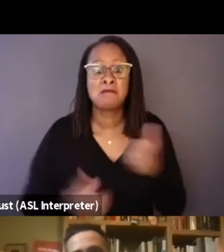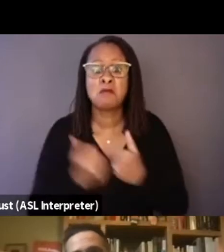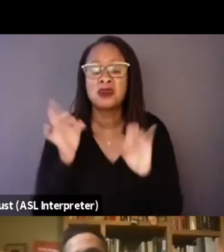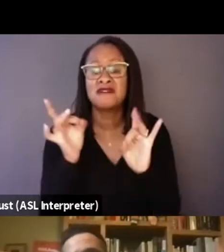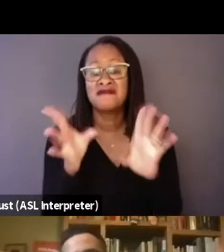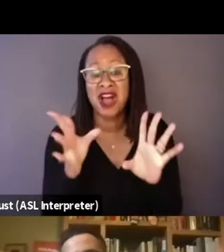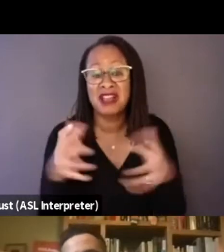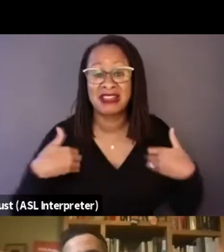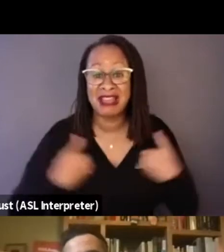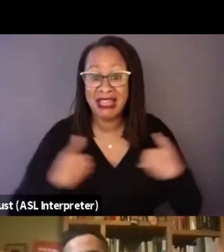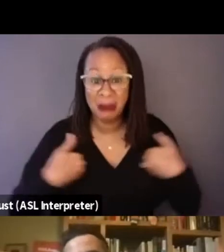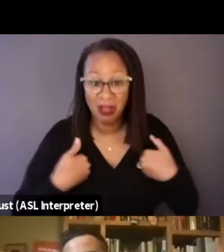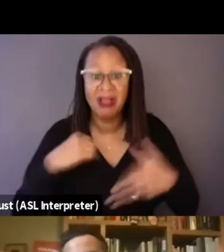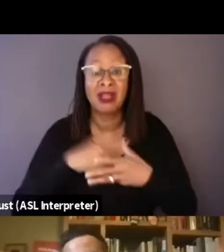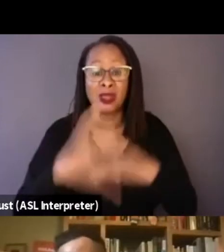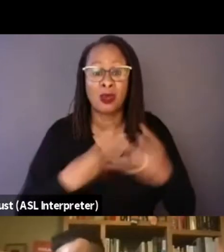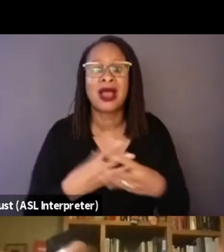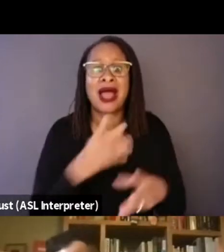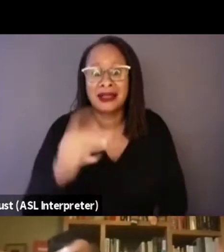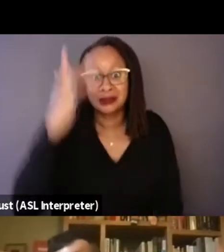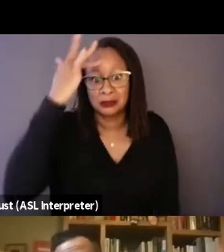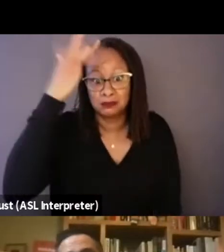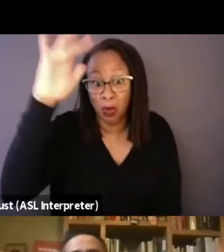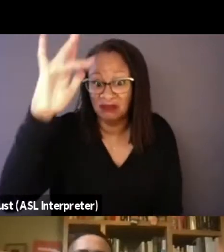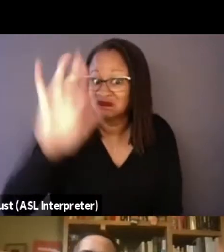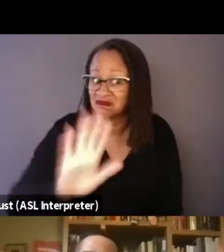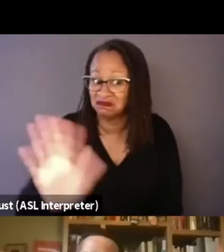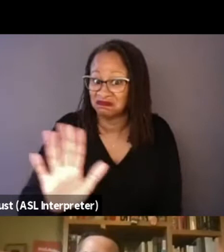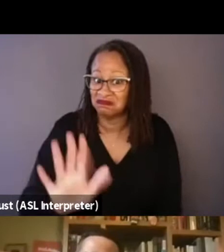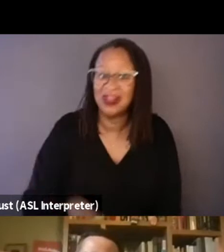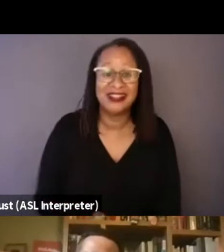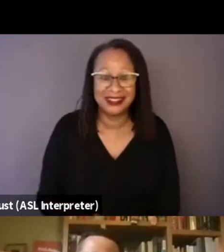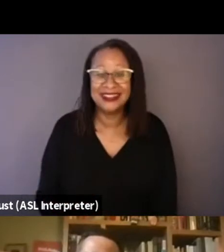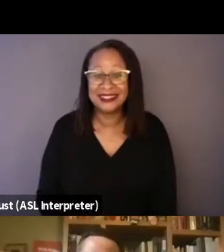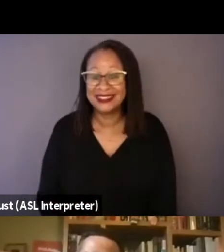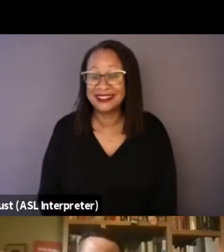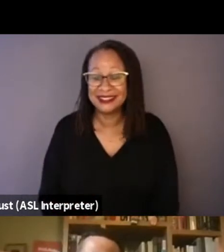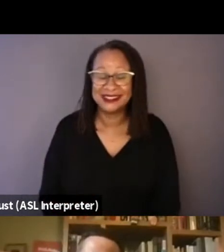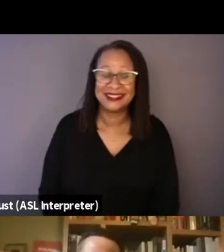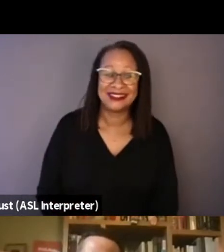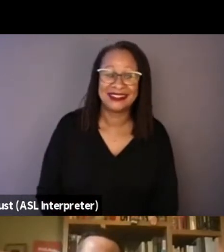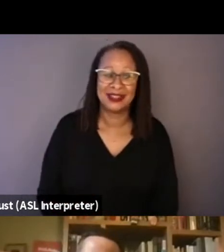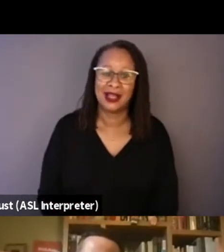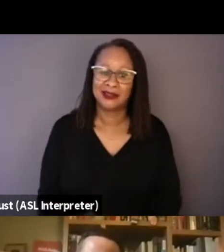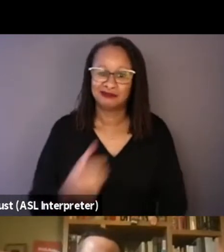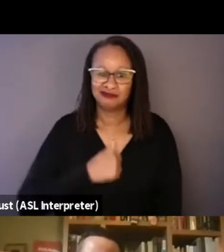and intelligent. It's not a pet. All right, there goes my idea of having one.